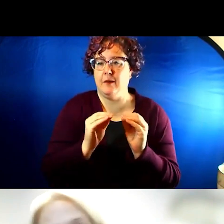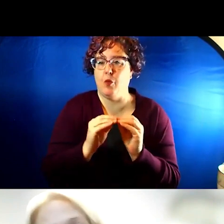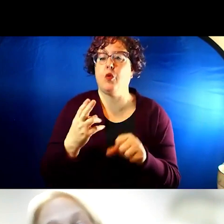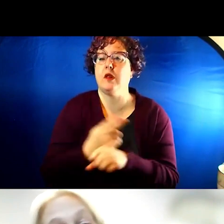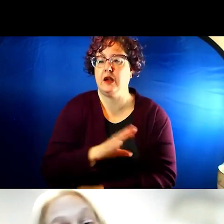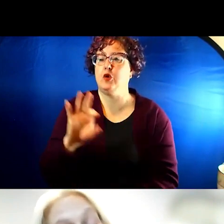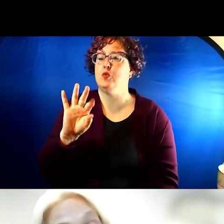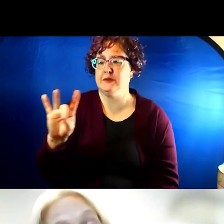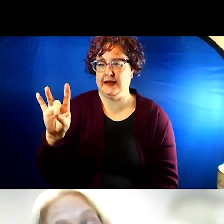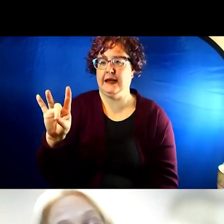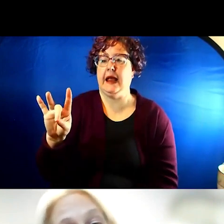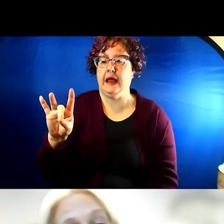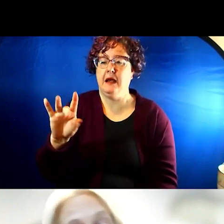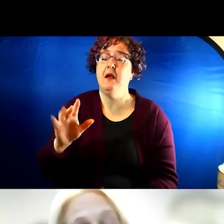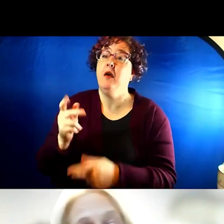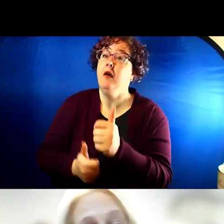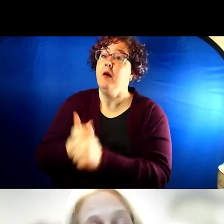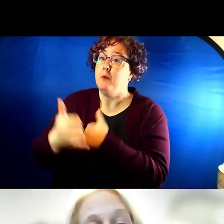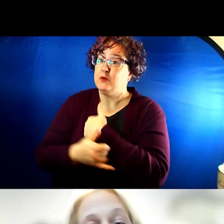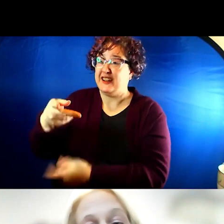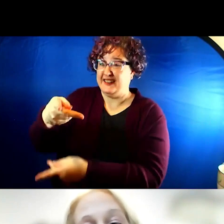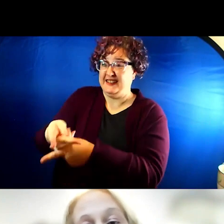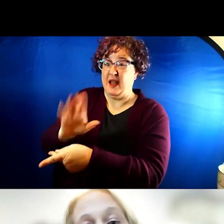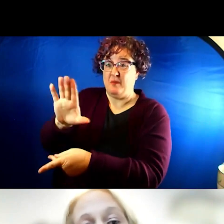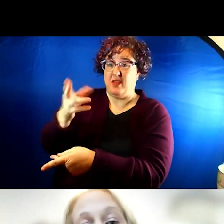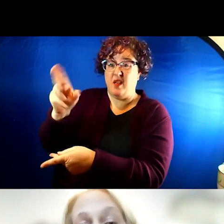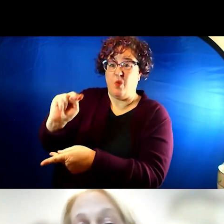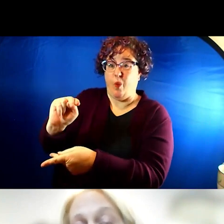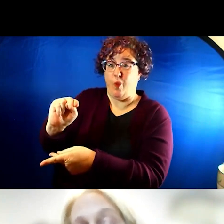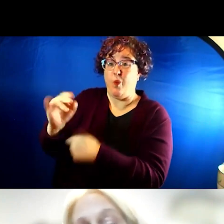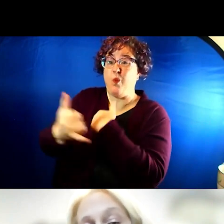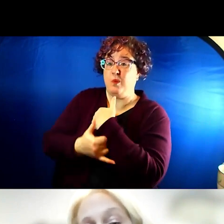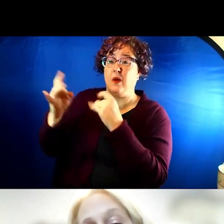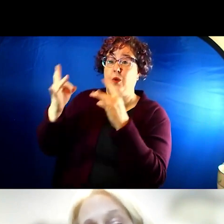MANY COUNTIES HAVE MAINTAINED THEIR OWN LINES, BUT WE ARE AT A